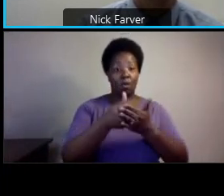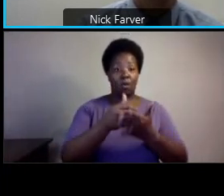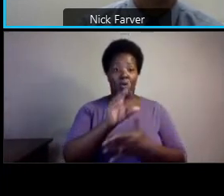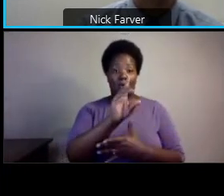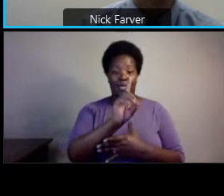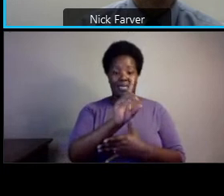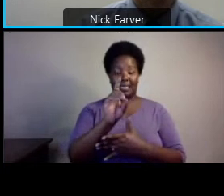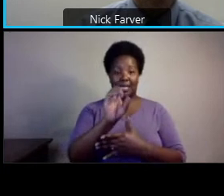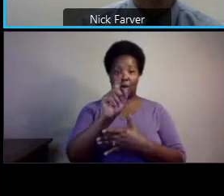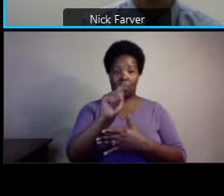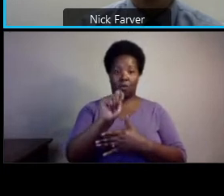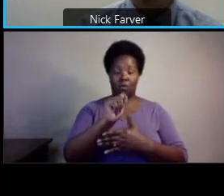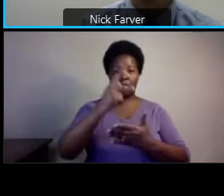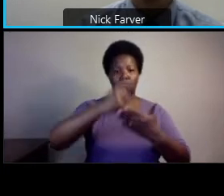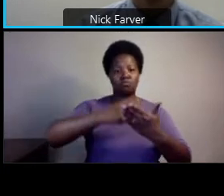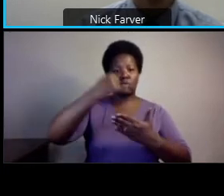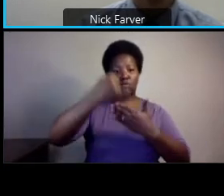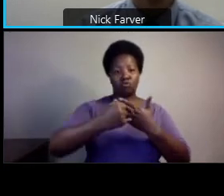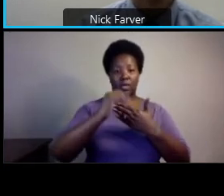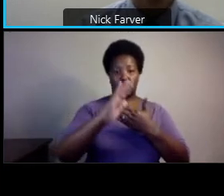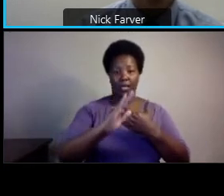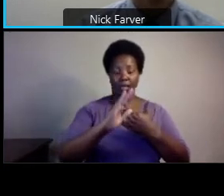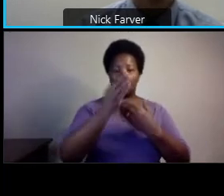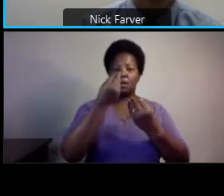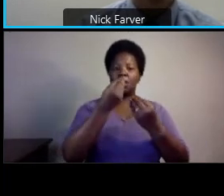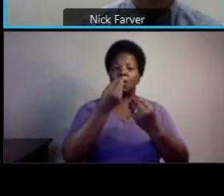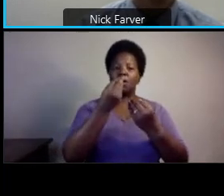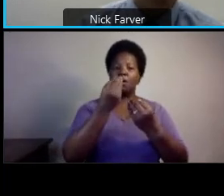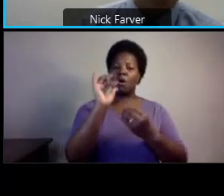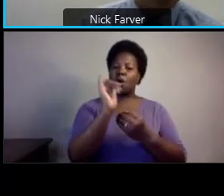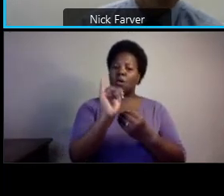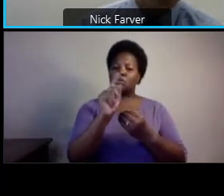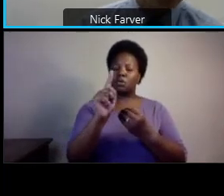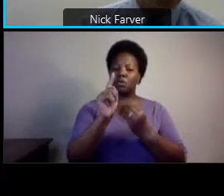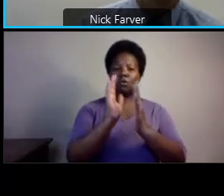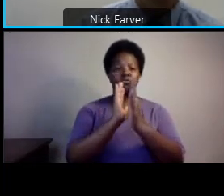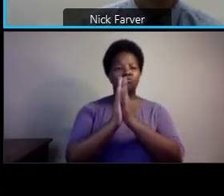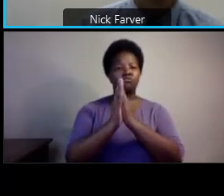uh and traffic advisories will be shared on on the project website